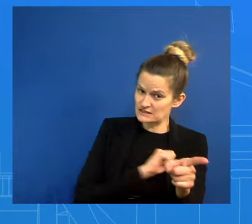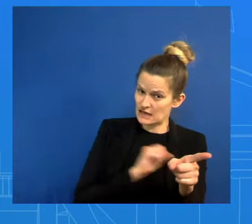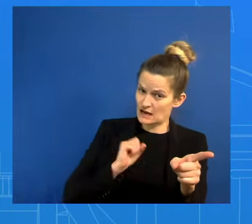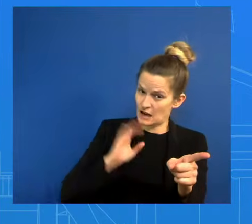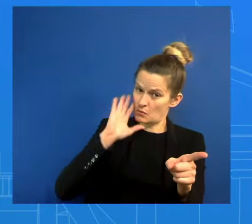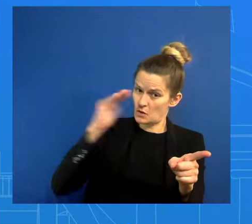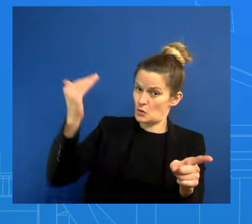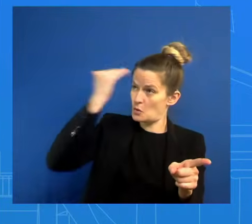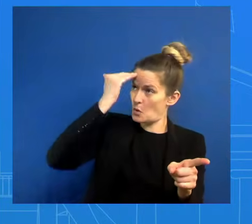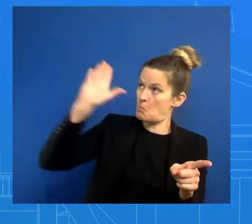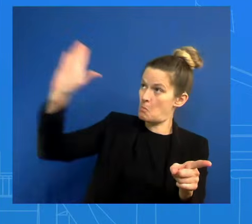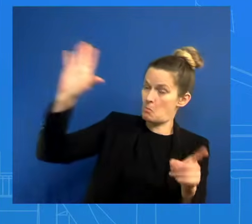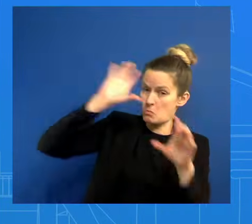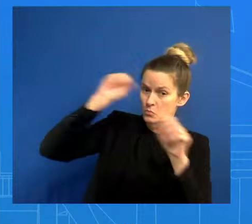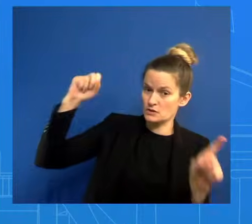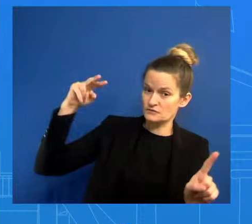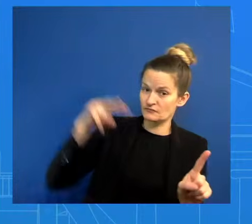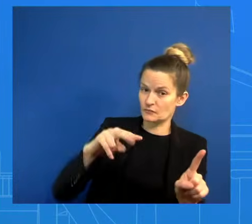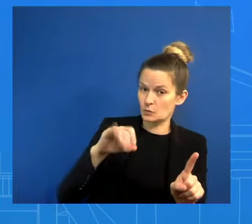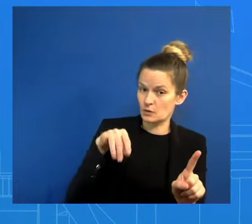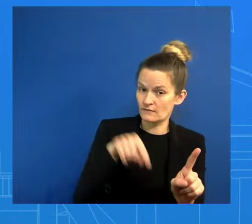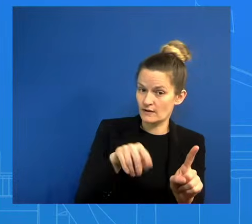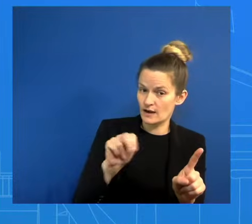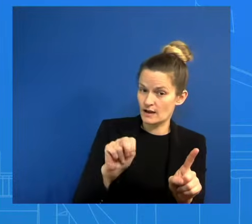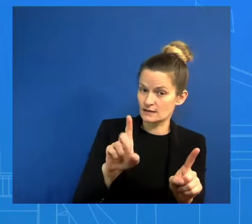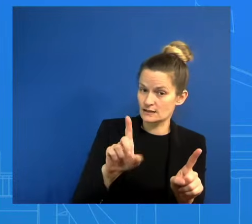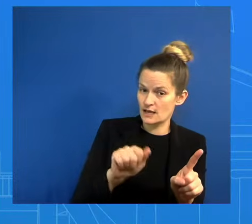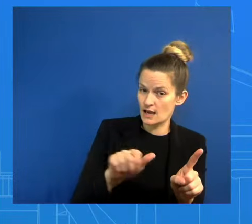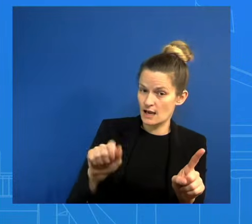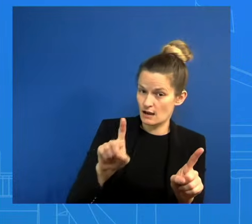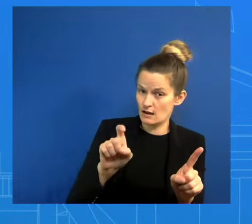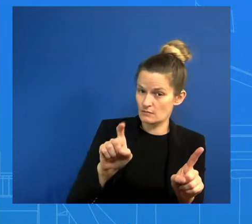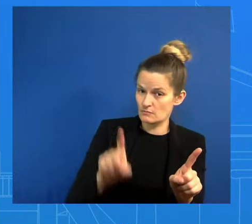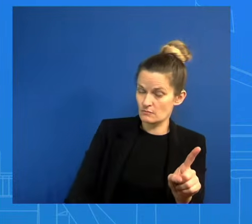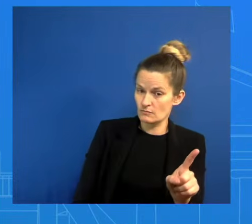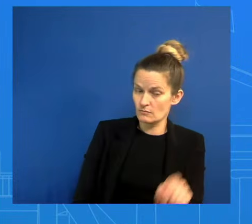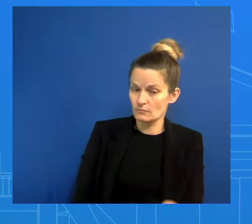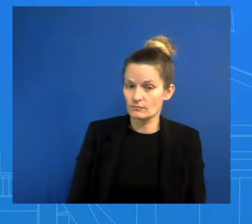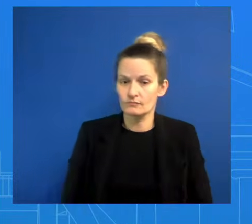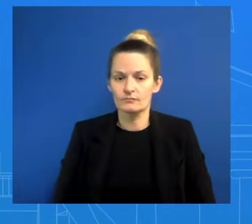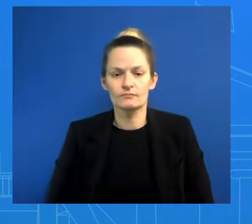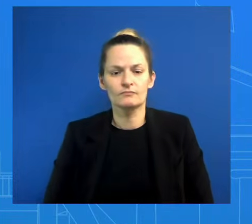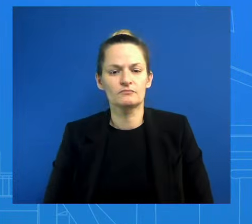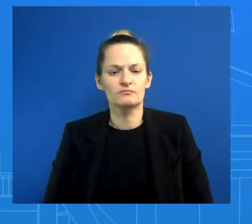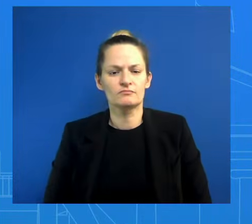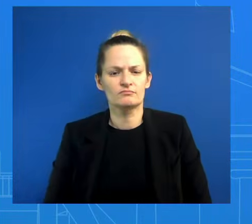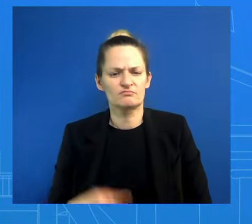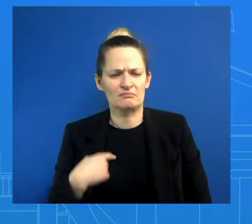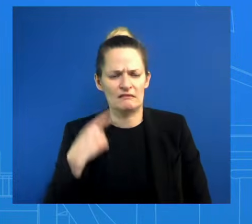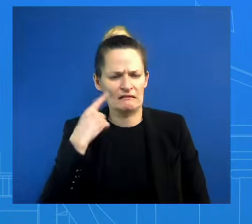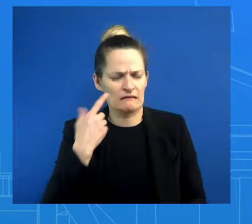when I've been asked about the vaccine mandate, we thought that was a mistake. You know, and it wasn't just from the President.